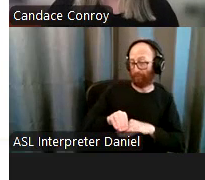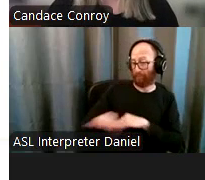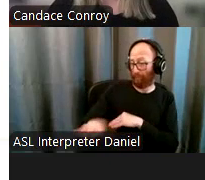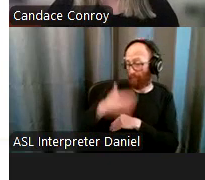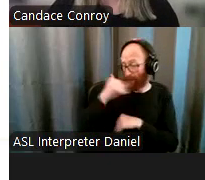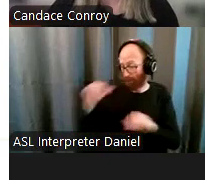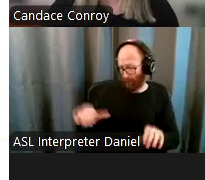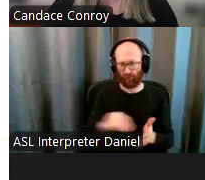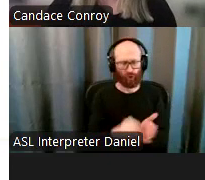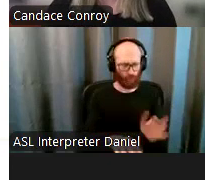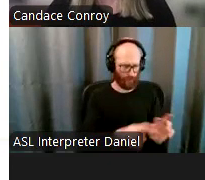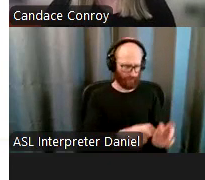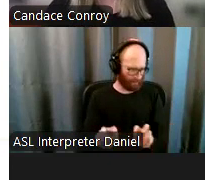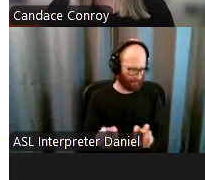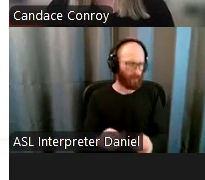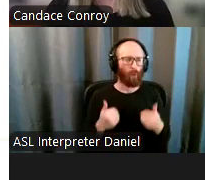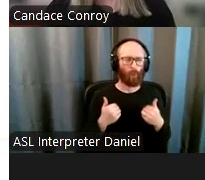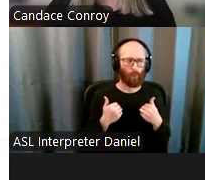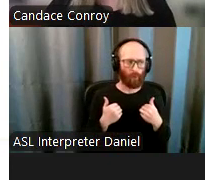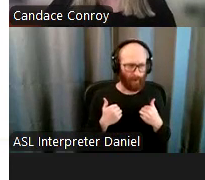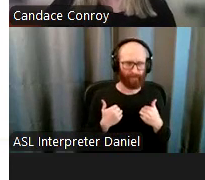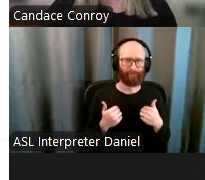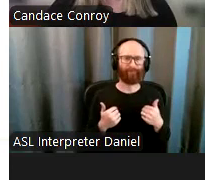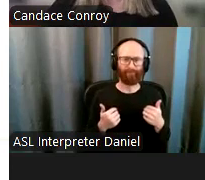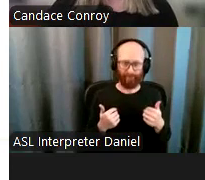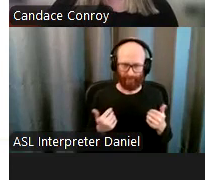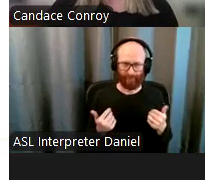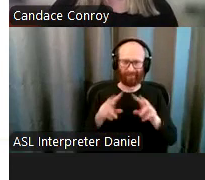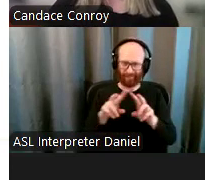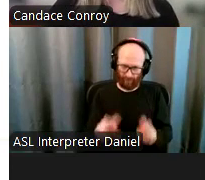assessments in all of our resources and materials along with ways to differentiate